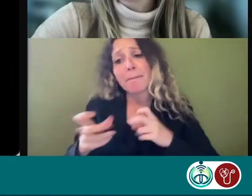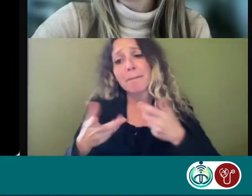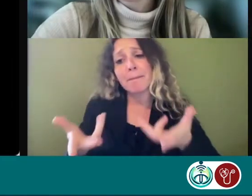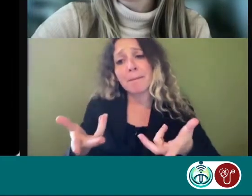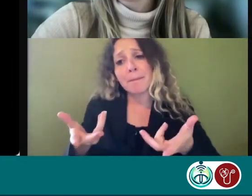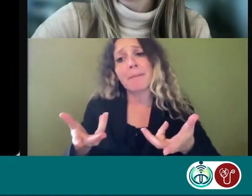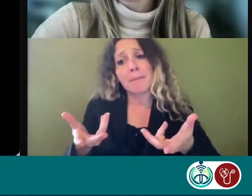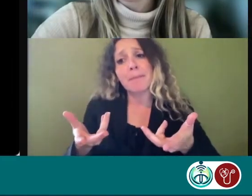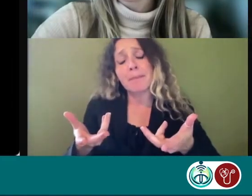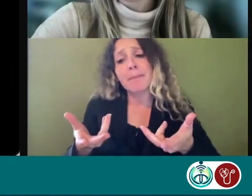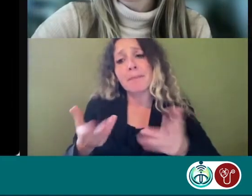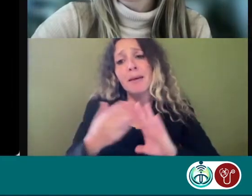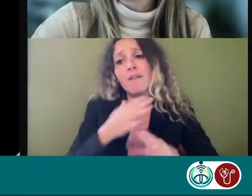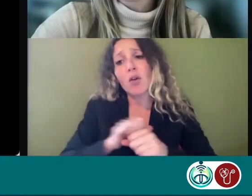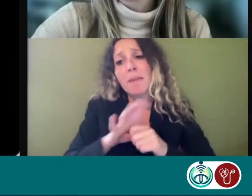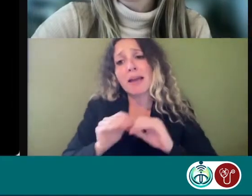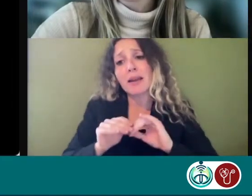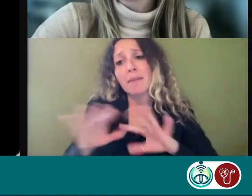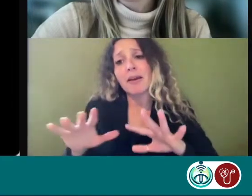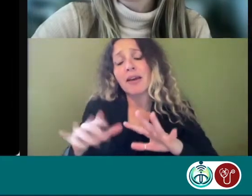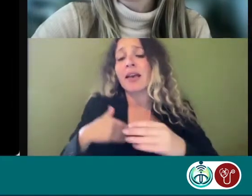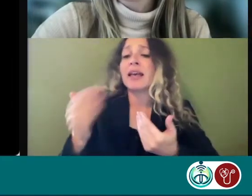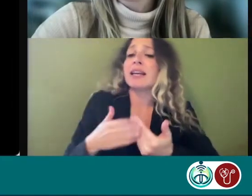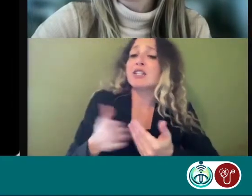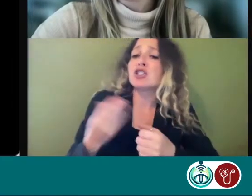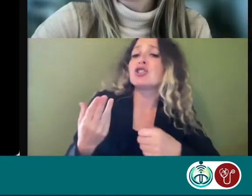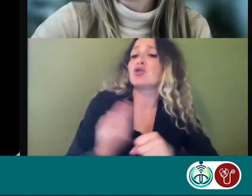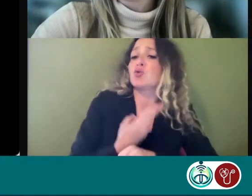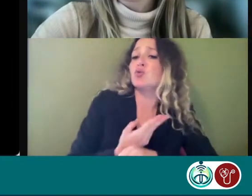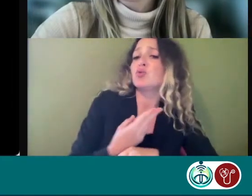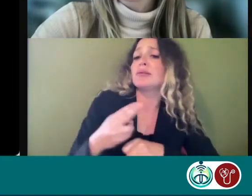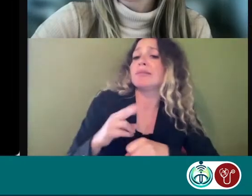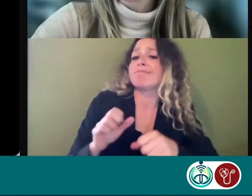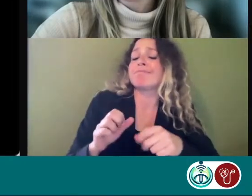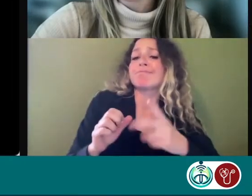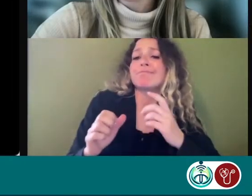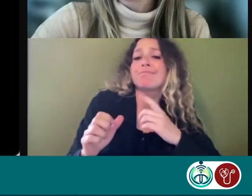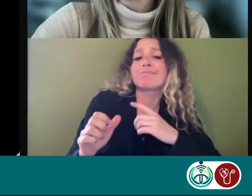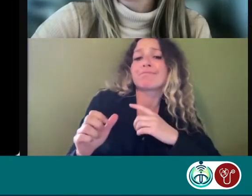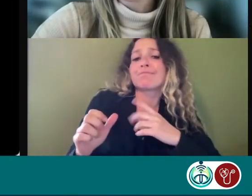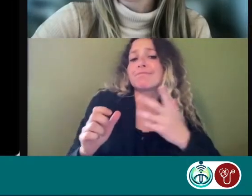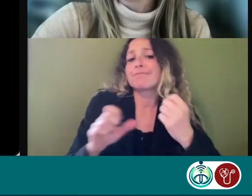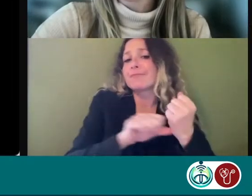it became easier to use telemedicine as a triage to decide when and whether they needed to go in or